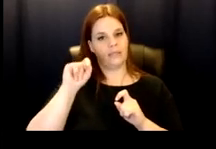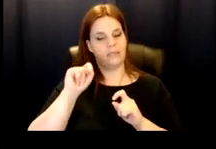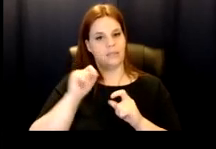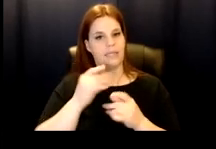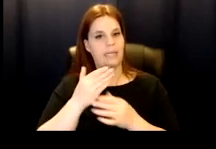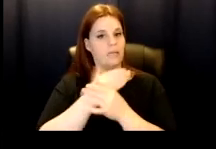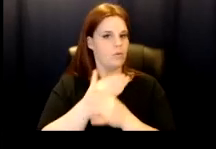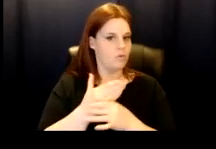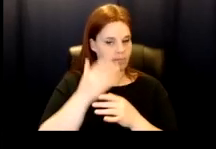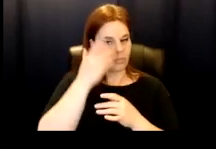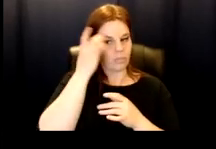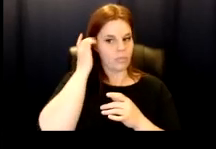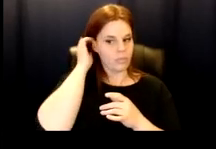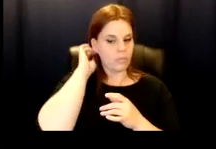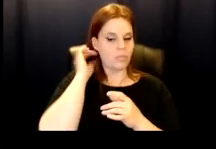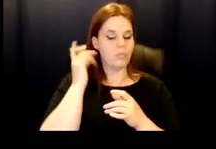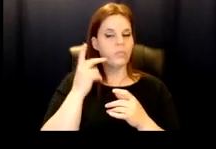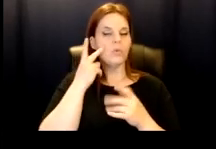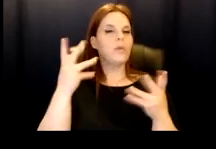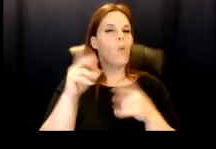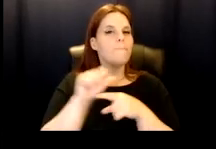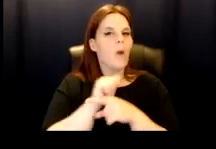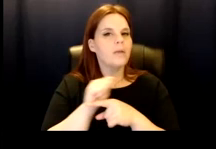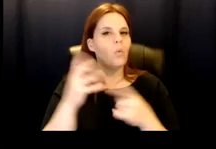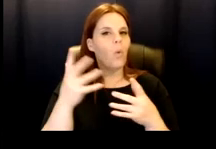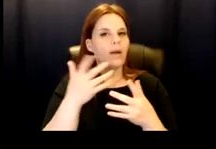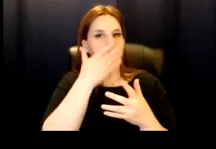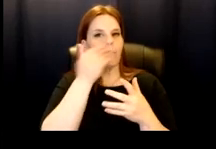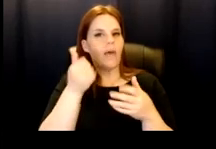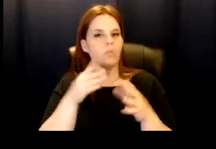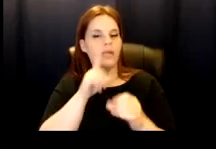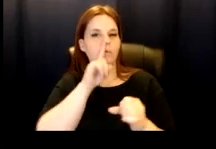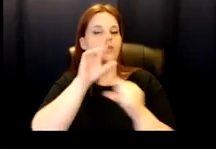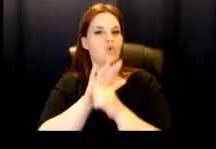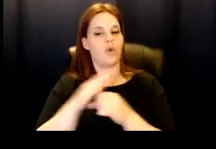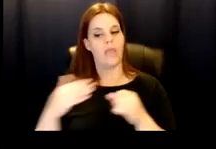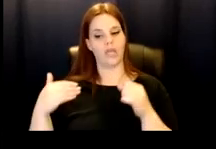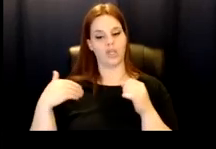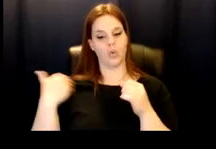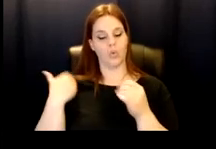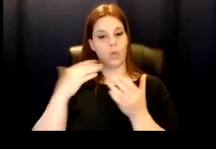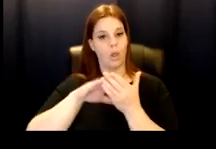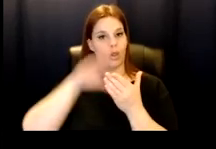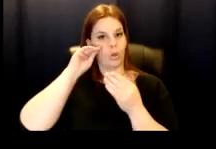effective in ensuring that youth learn about the accommodations in the workplace. And youth